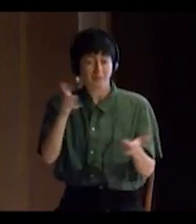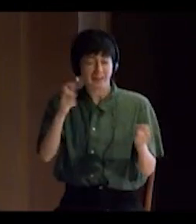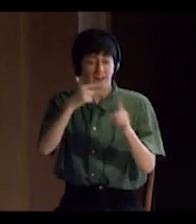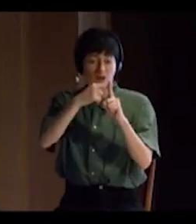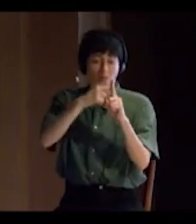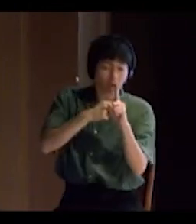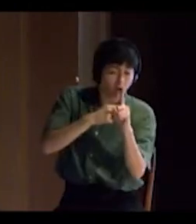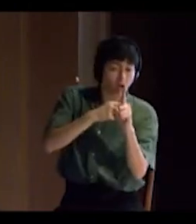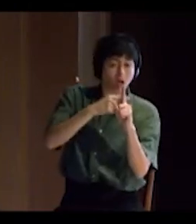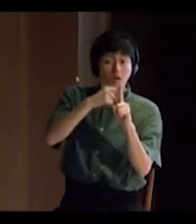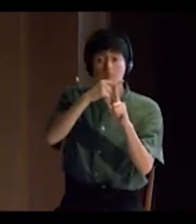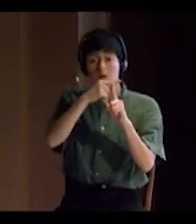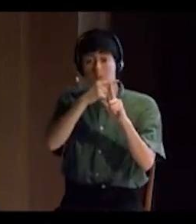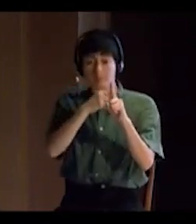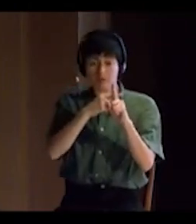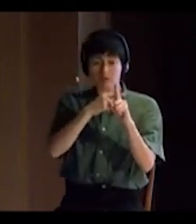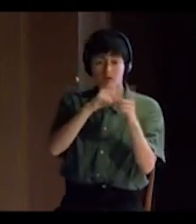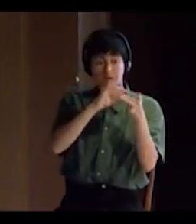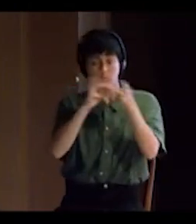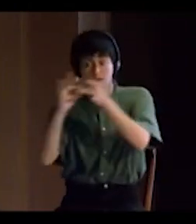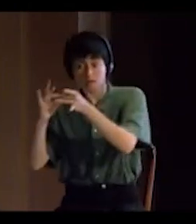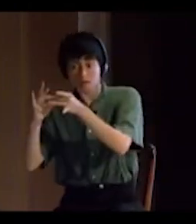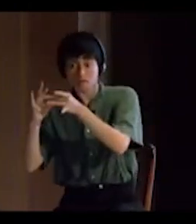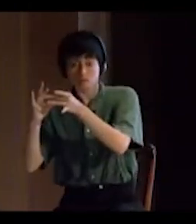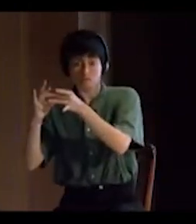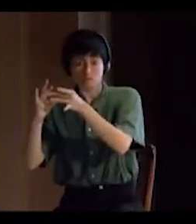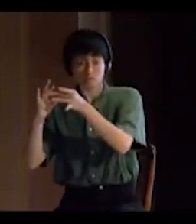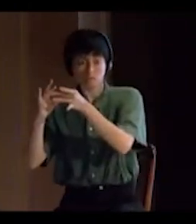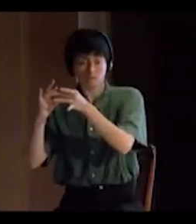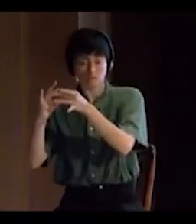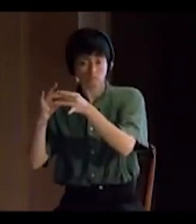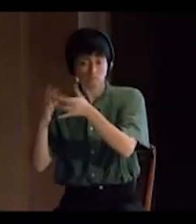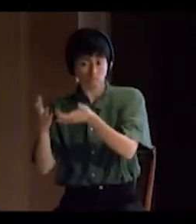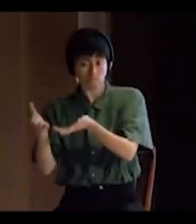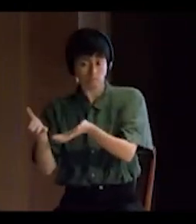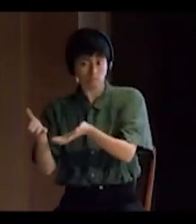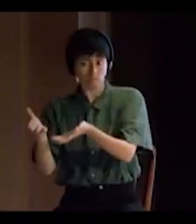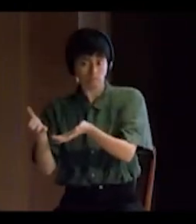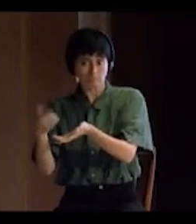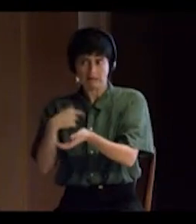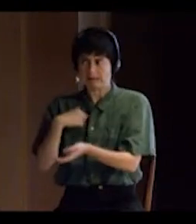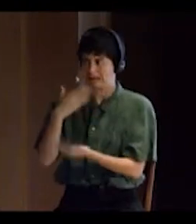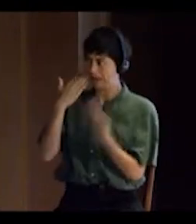I don't know off the top of my head, I'm sorry. But I'm going to now go down that rabbit hole later.